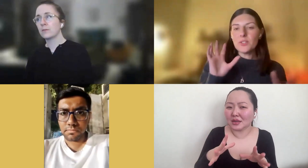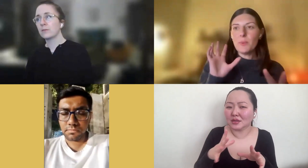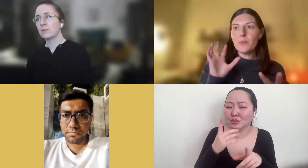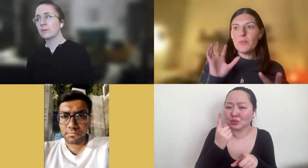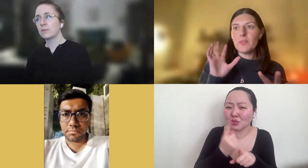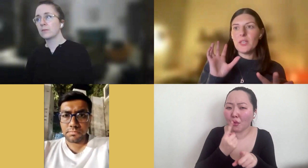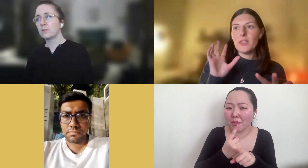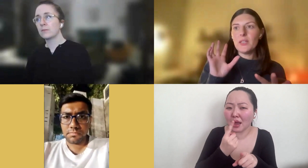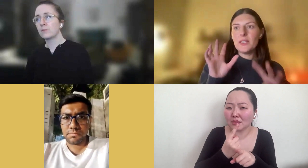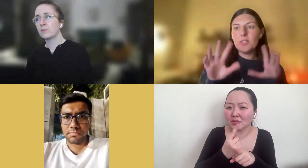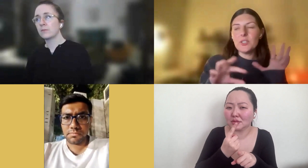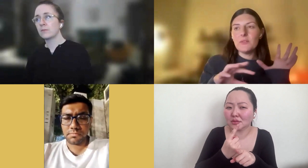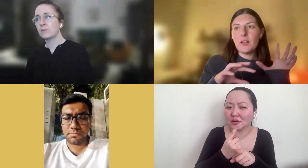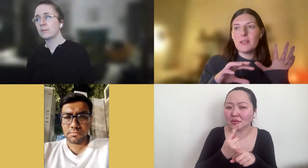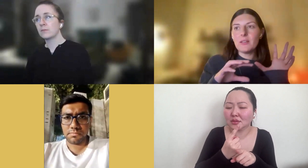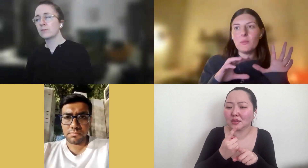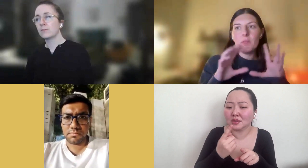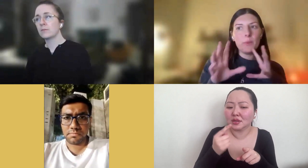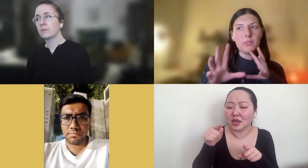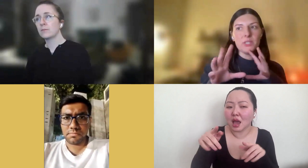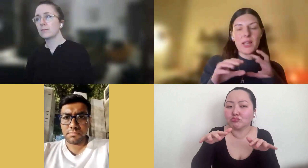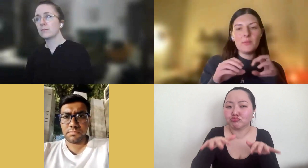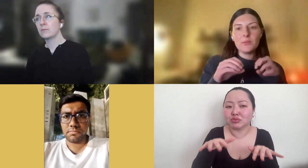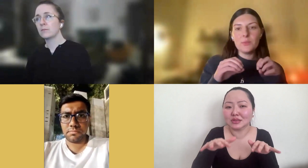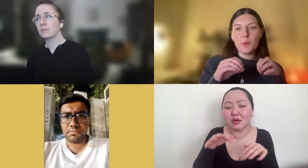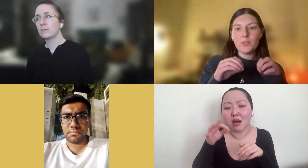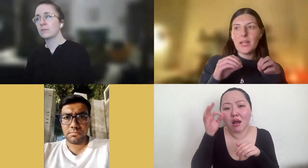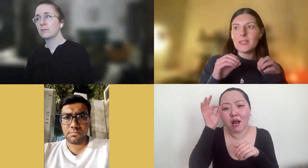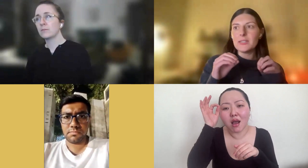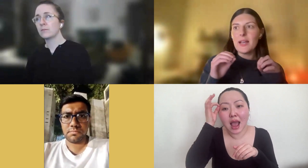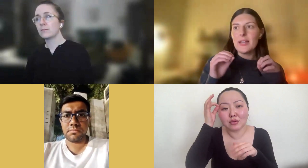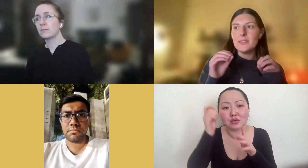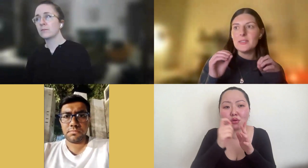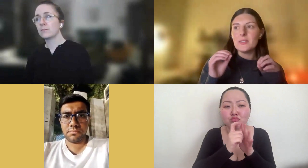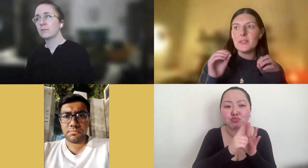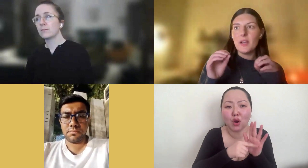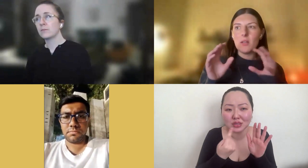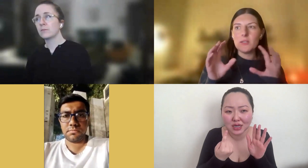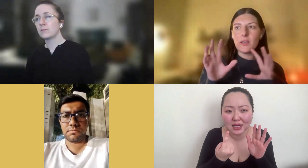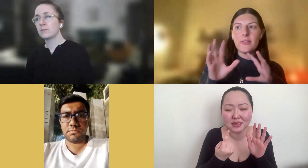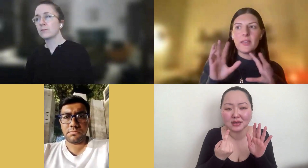you touched upon the initiatives like with the British Council's project and the art,